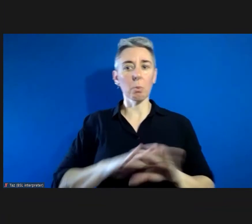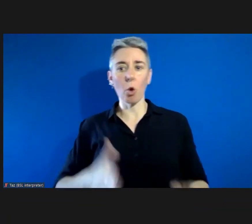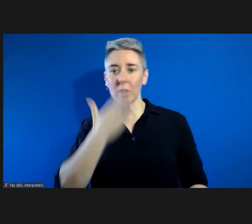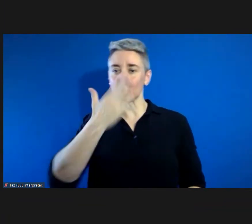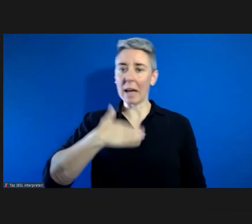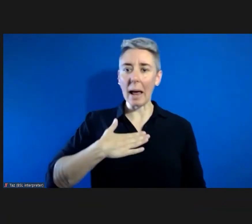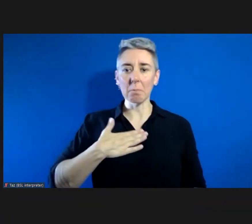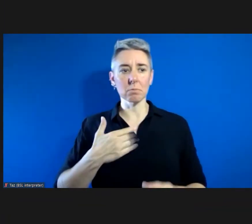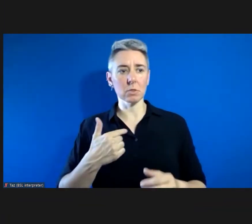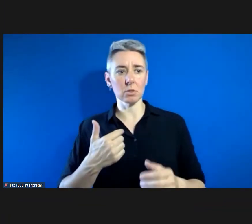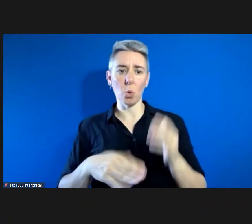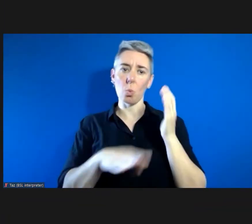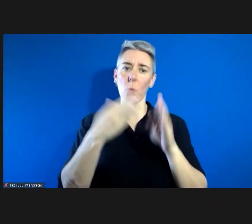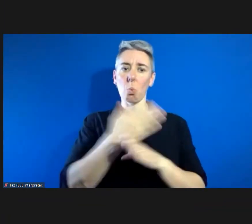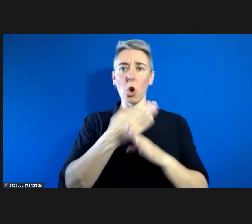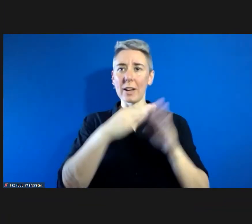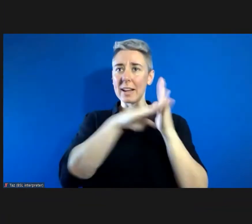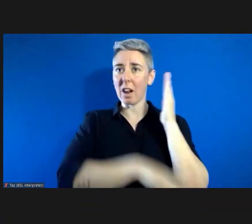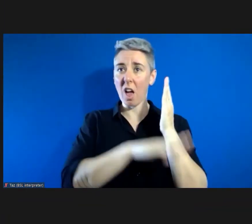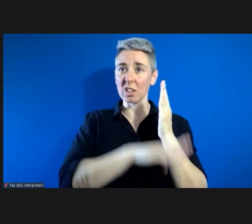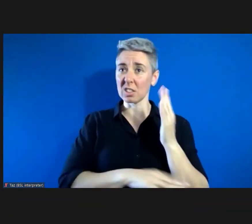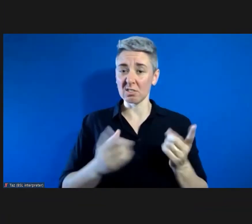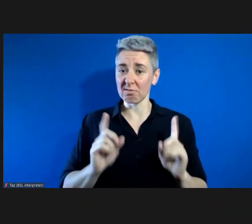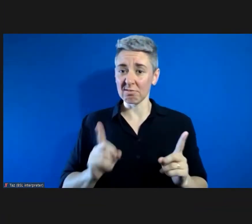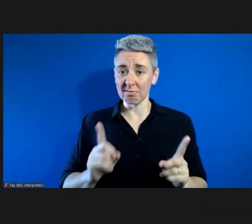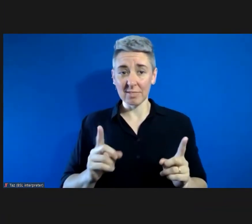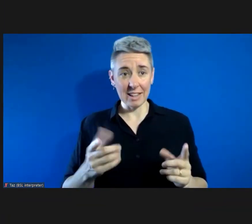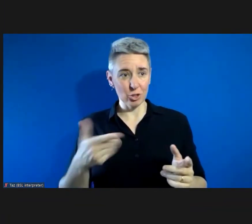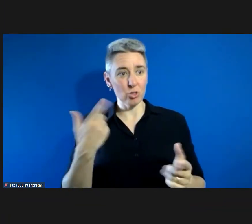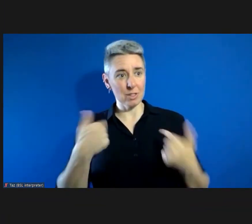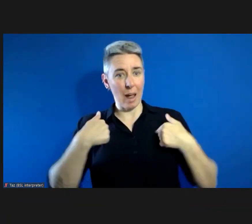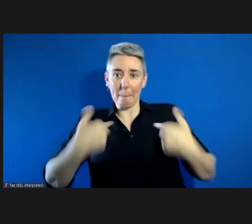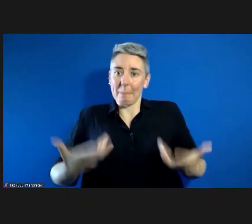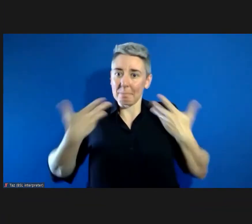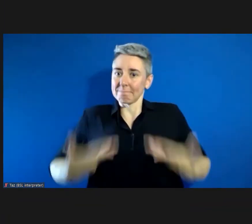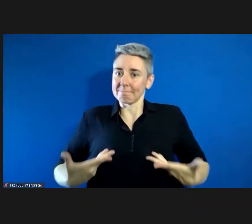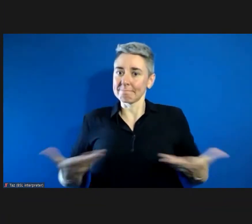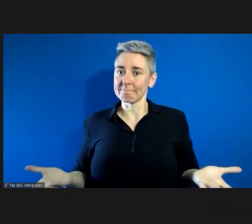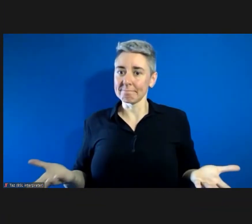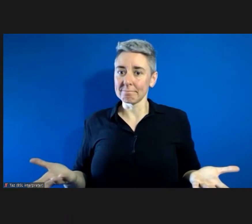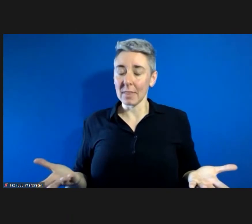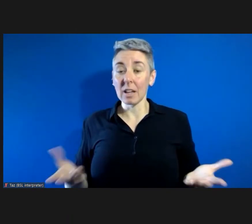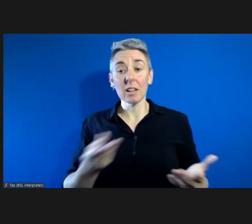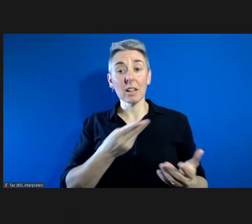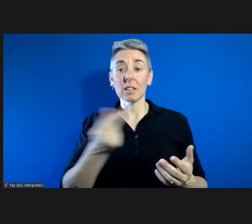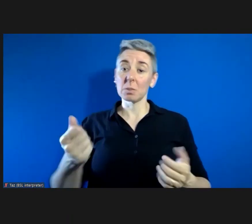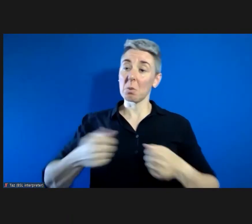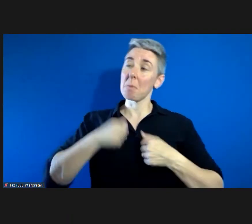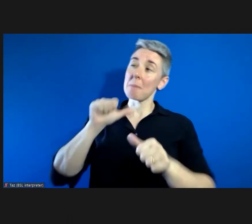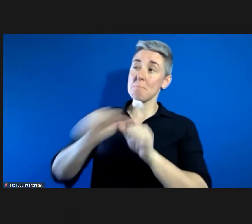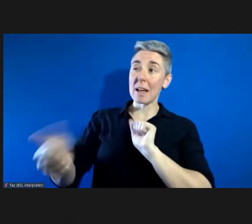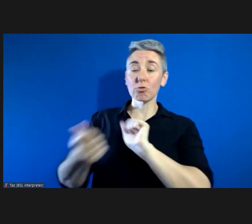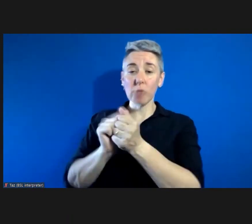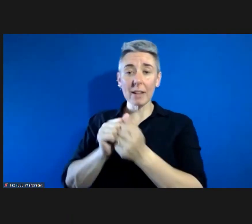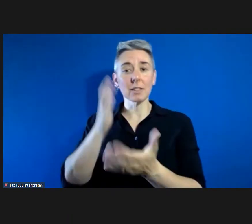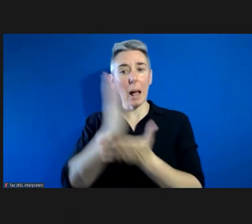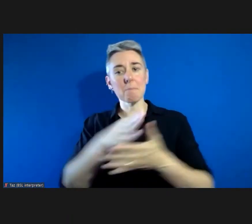I've achieved is just what I am, some of my best friends are middle class anyway, so I'm